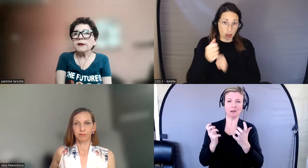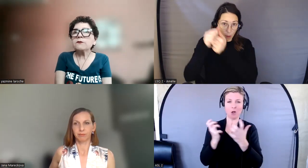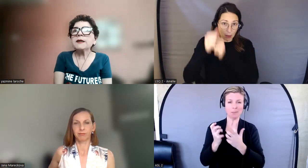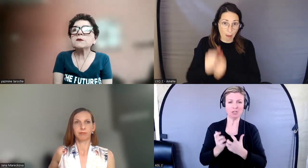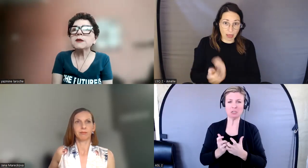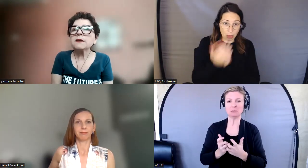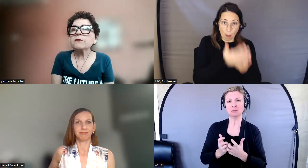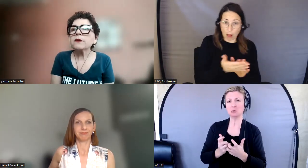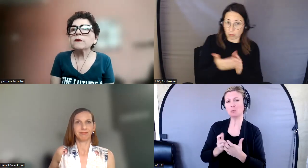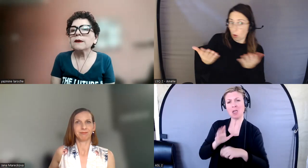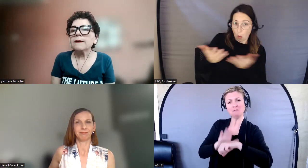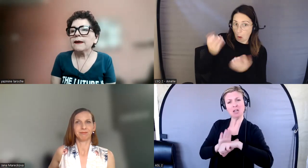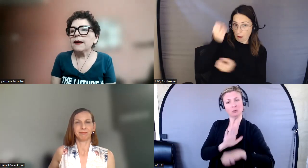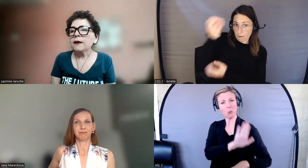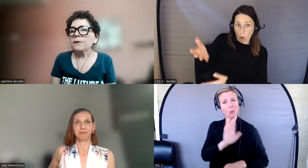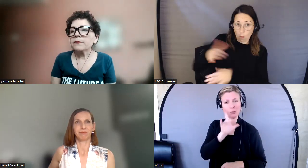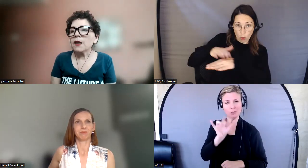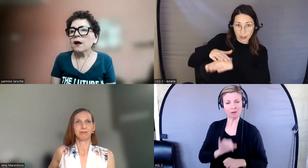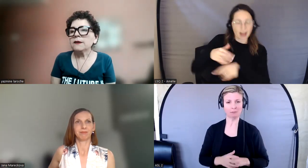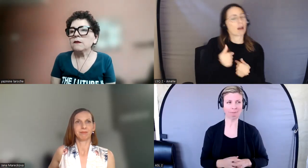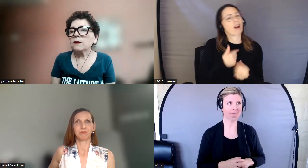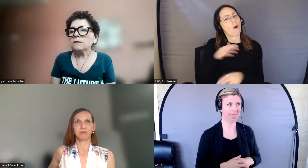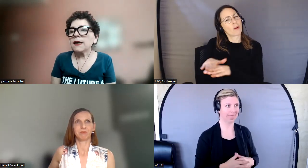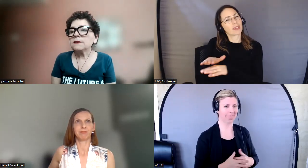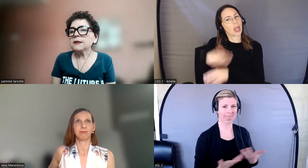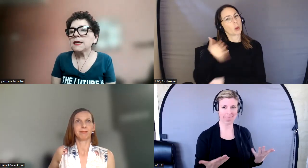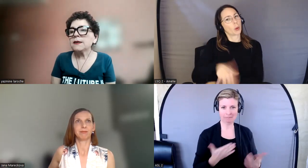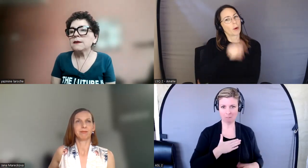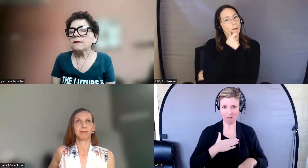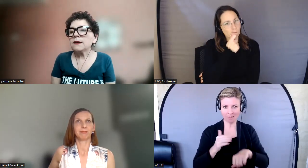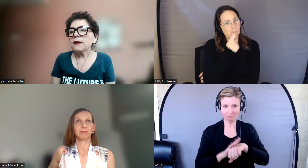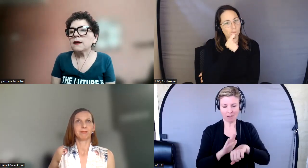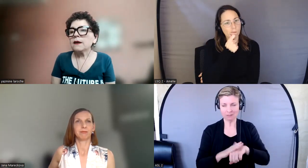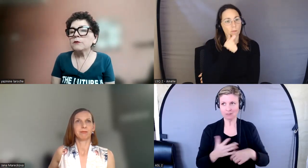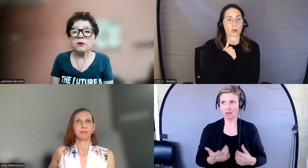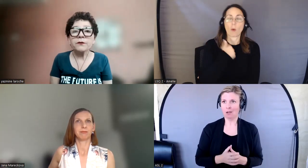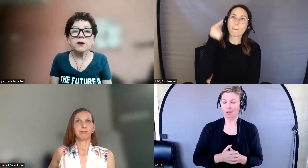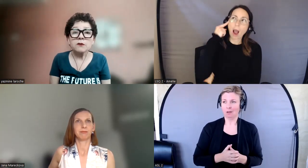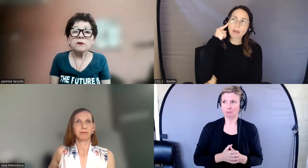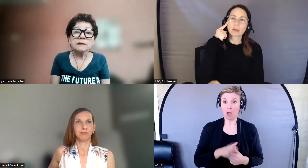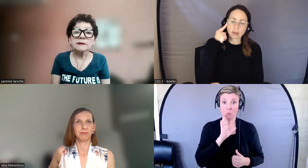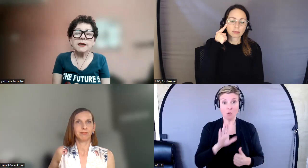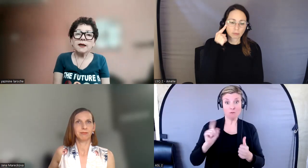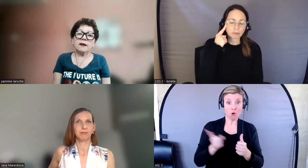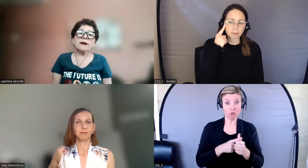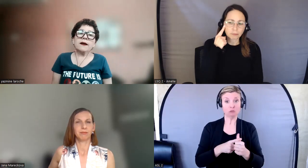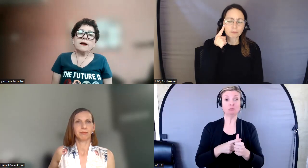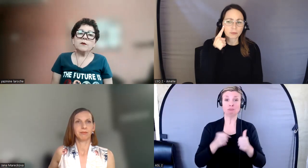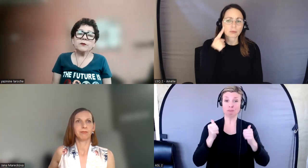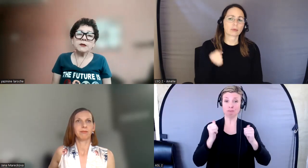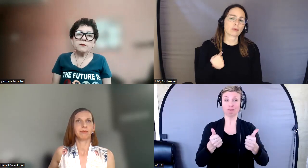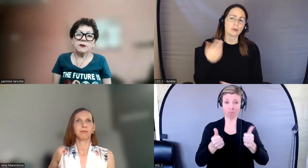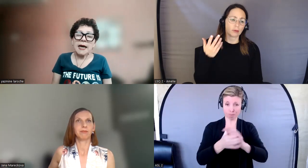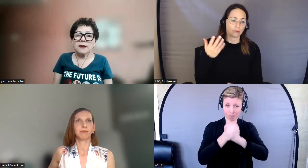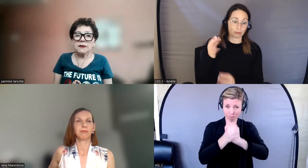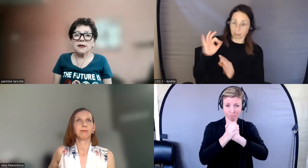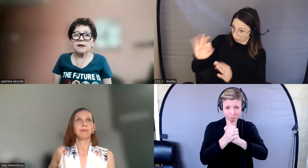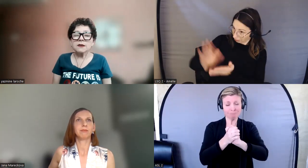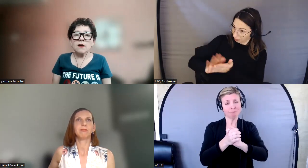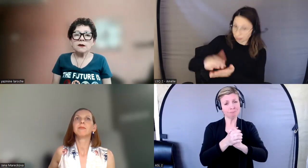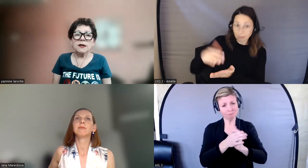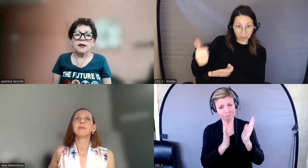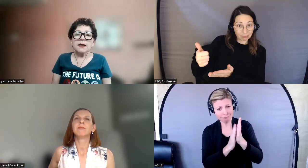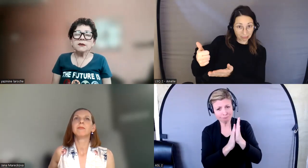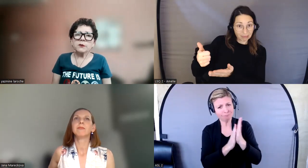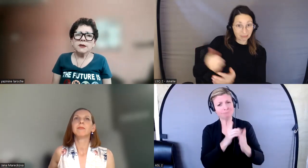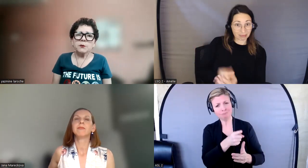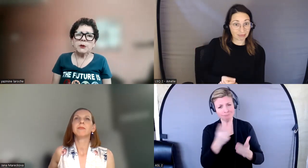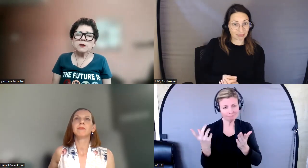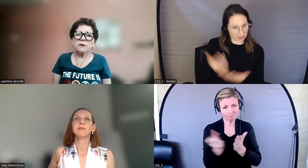what advice would I give you um I I'd say good for you taking this on it's really important